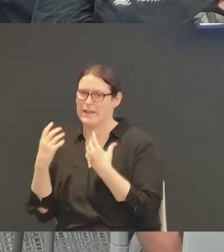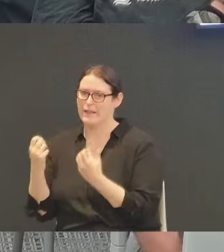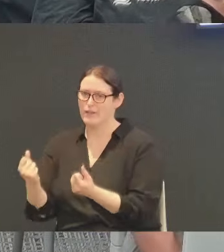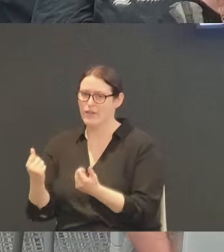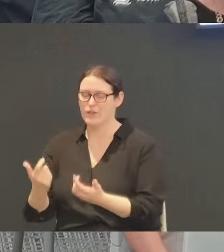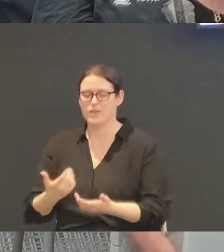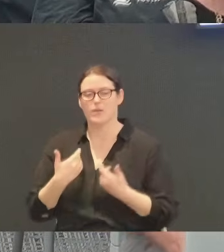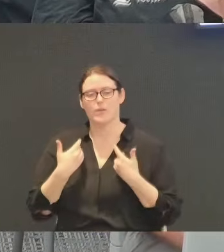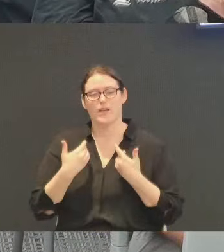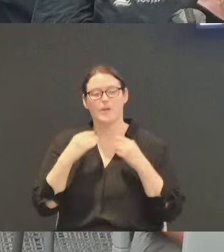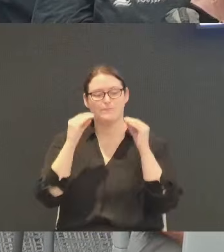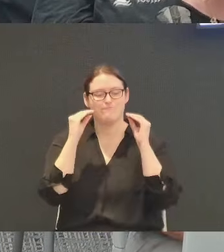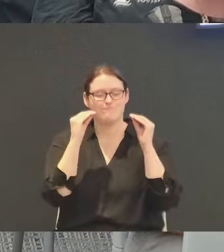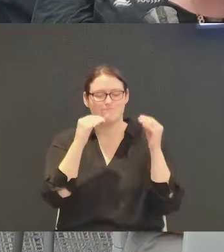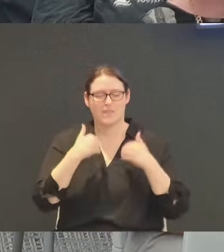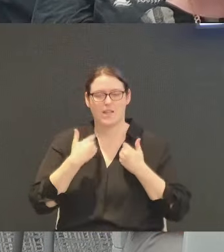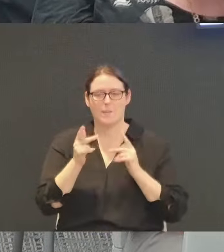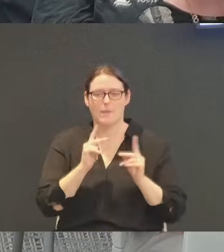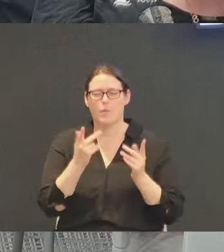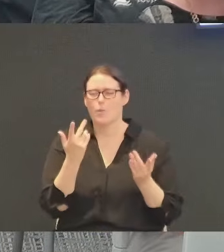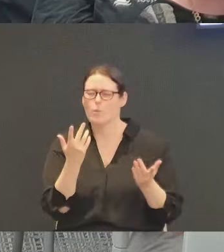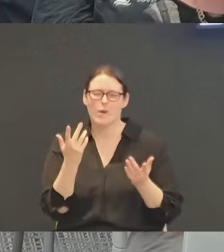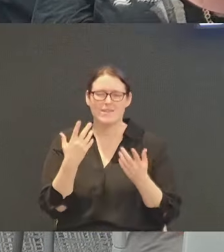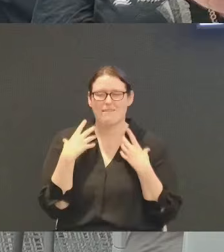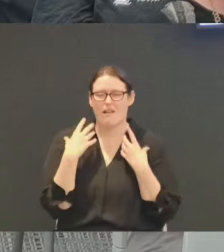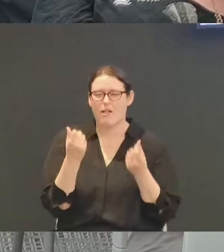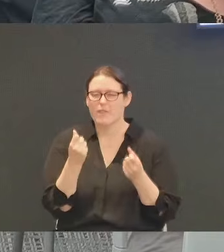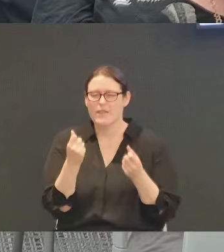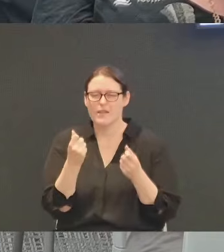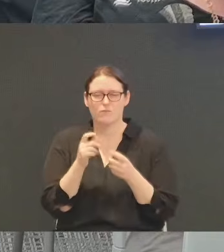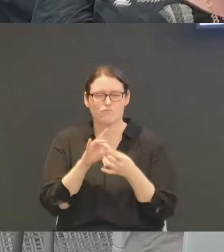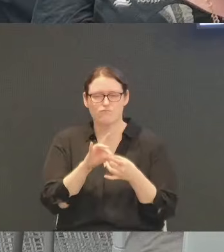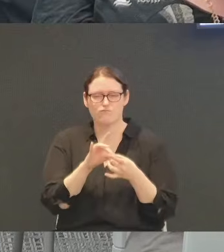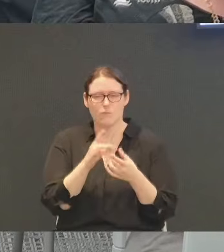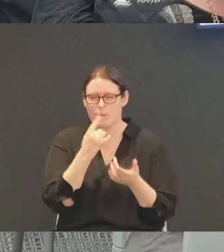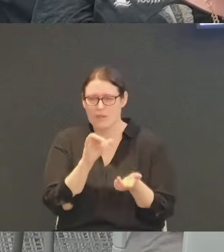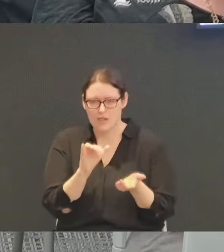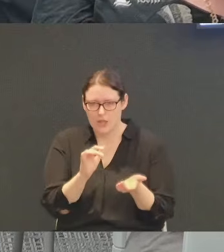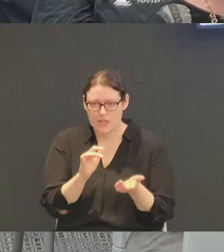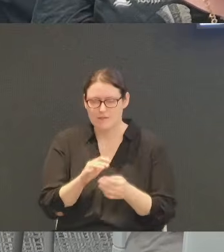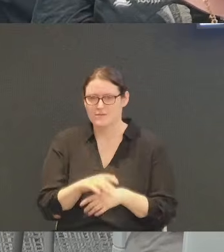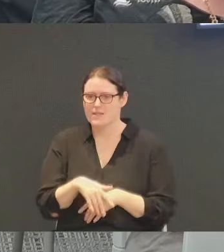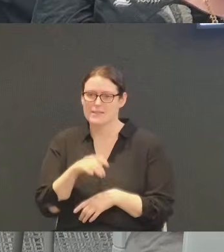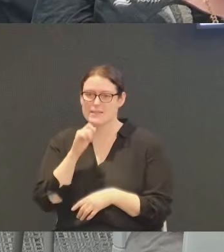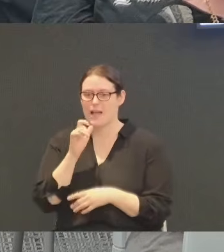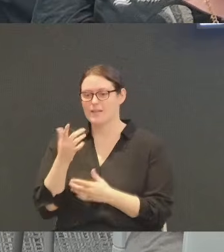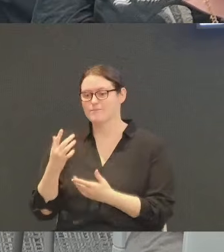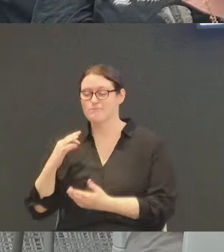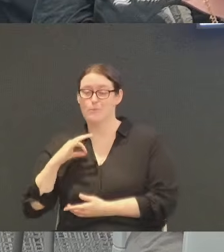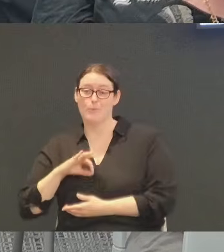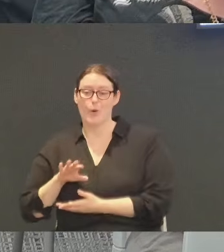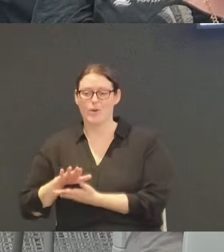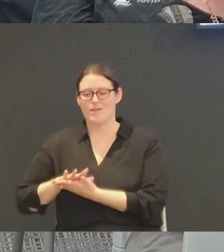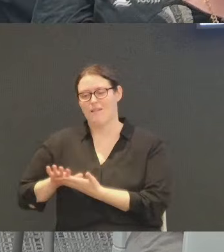relationship is. These services are not luxuries. They are essential investment in safer families,